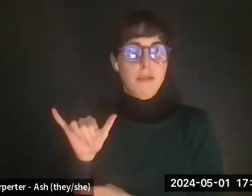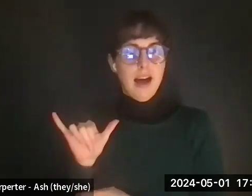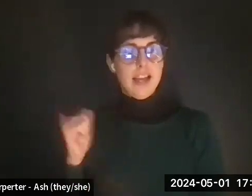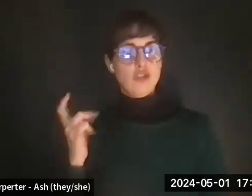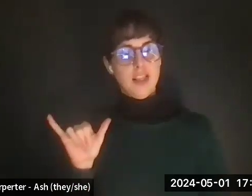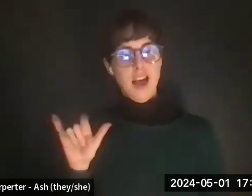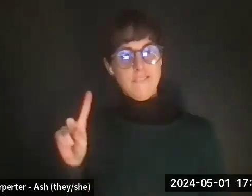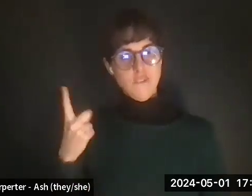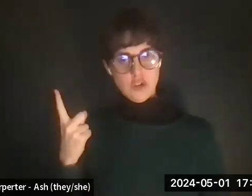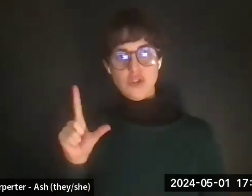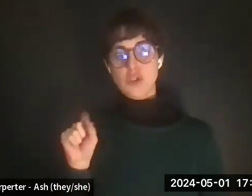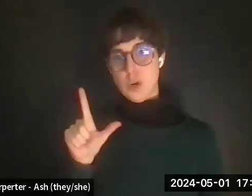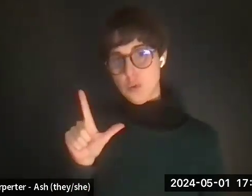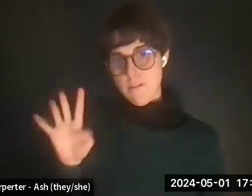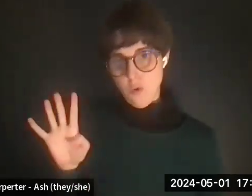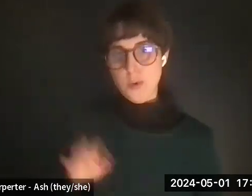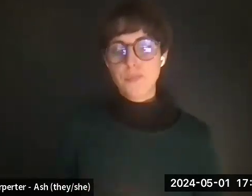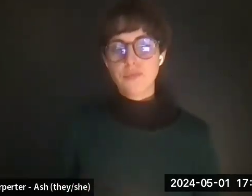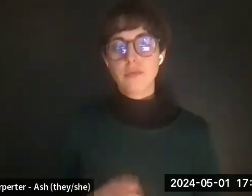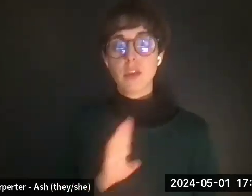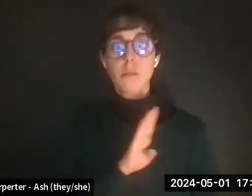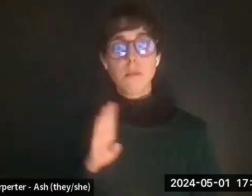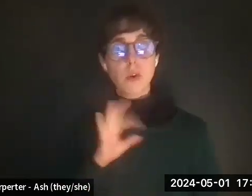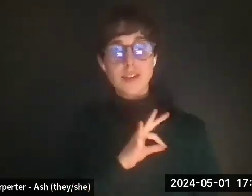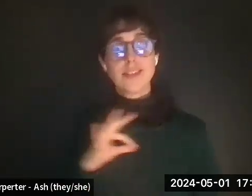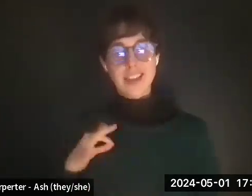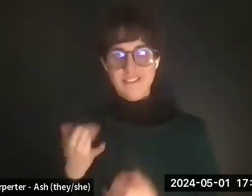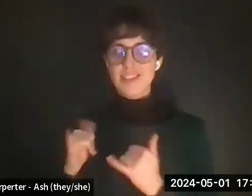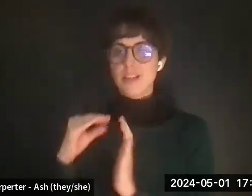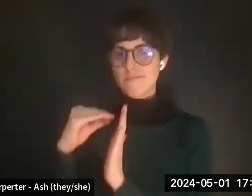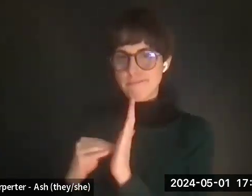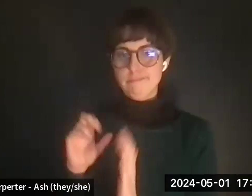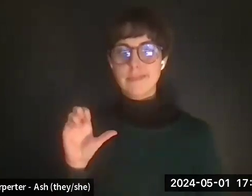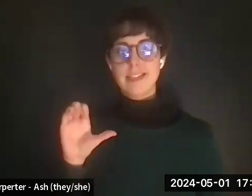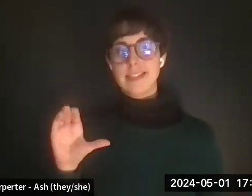Board staff are also simultaneously working on filing a CR 1 0 1 to begin the process of permanent rulemaking.